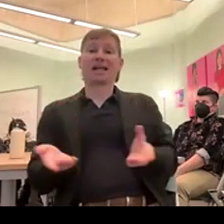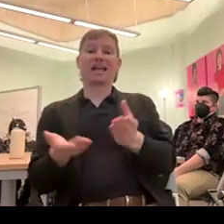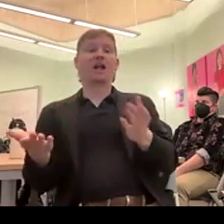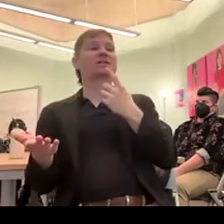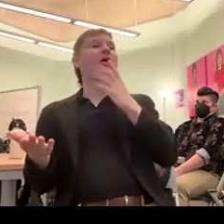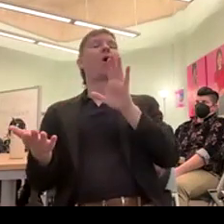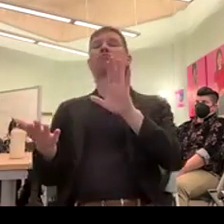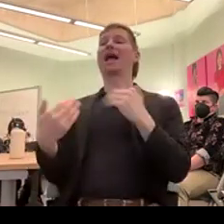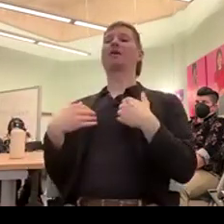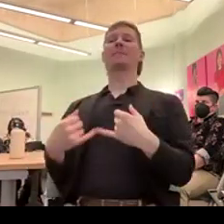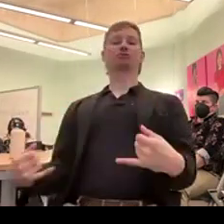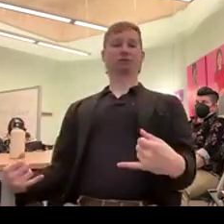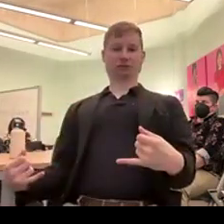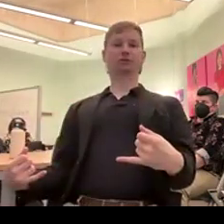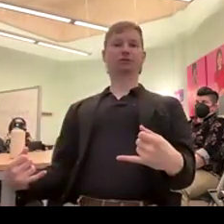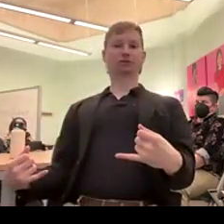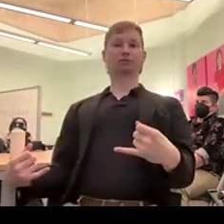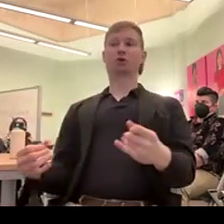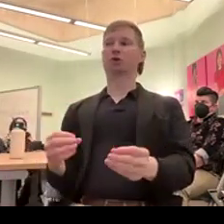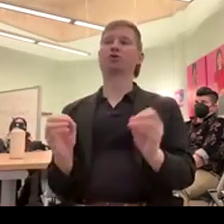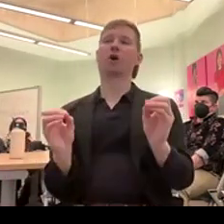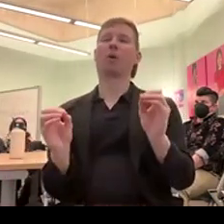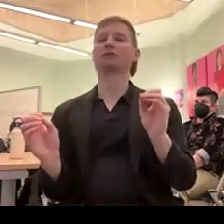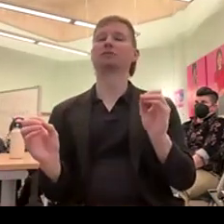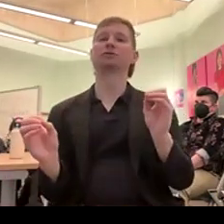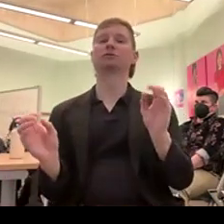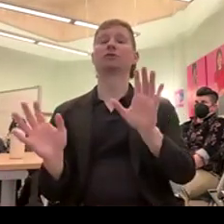I think a lot of folks here announced it as "having boundaries," right?